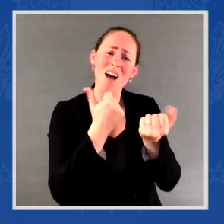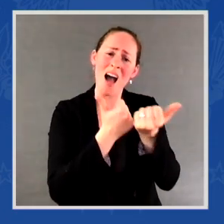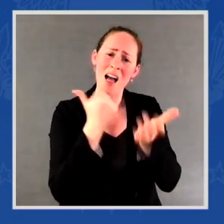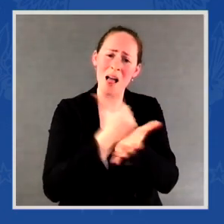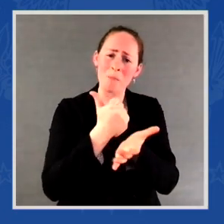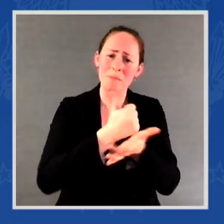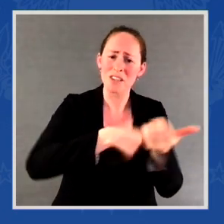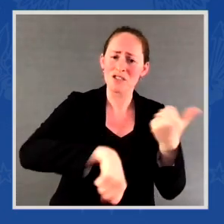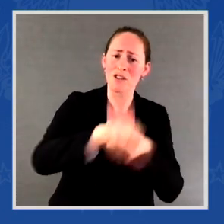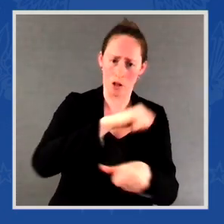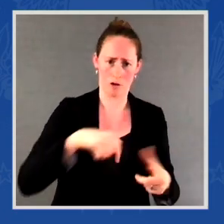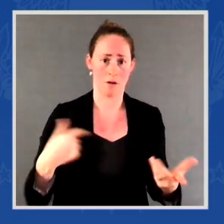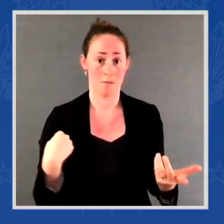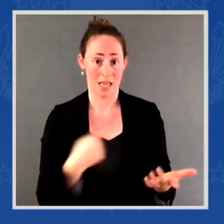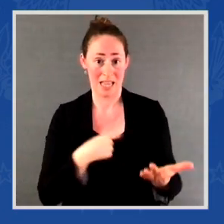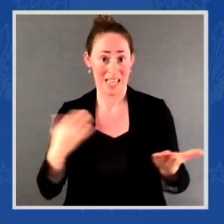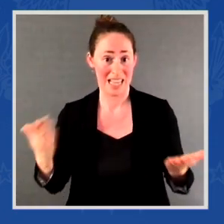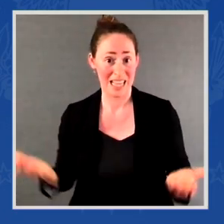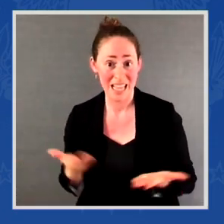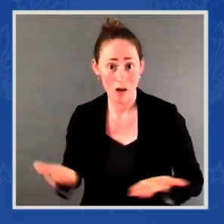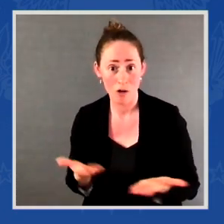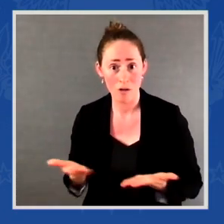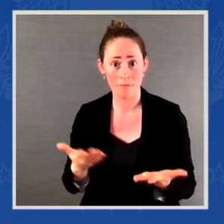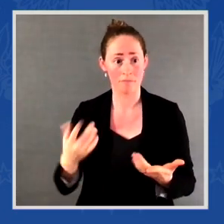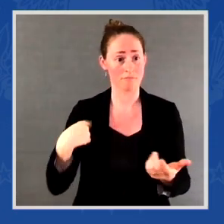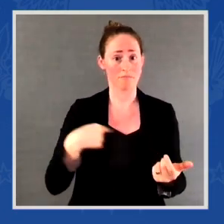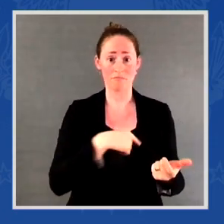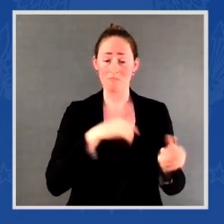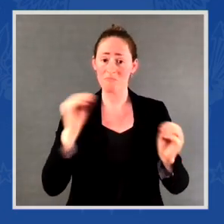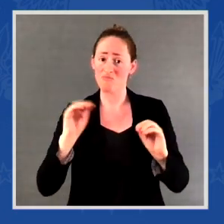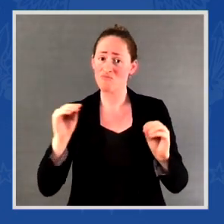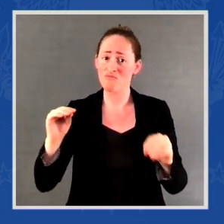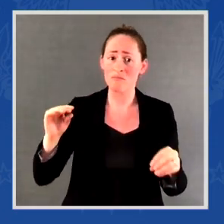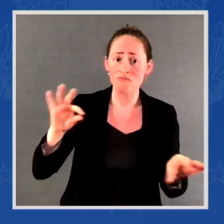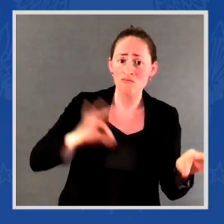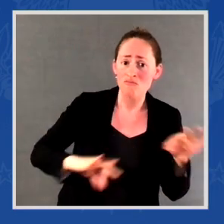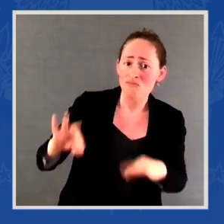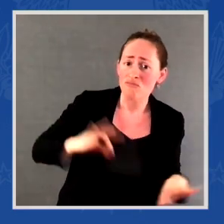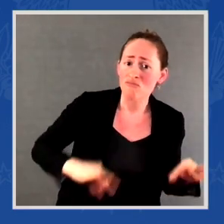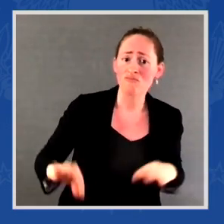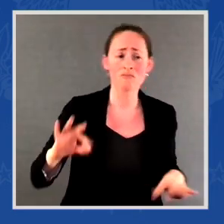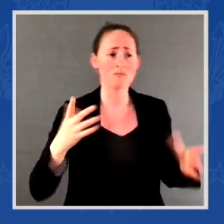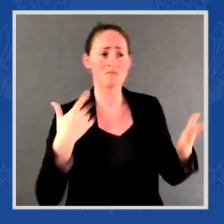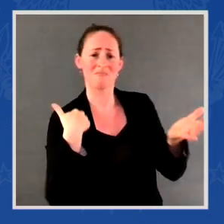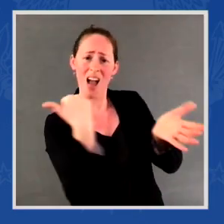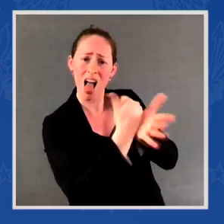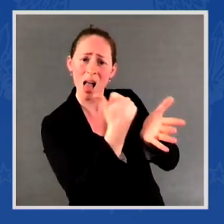nonprofits directing folks to where to go; houses of worship opening on-site vaccination